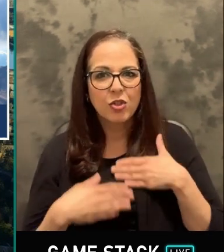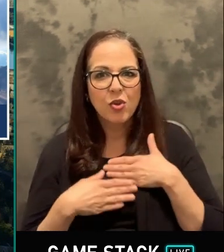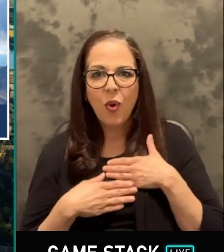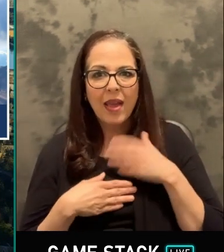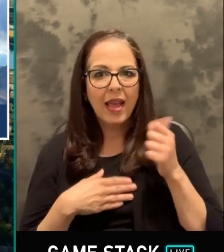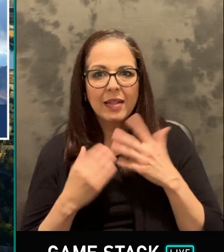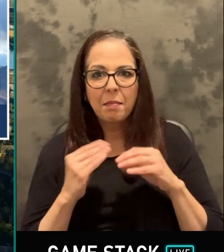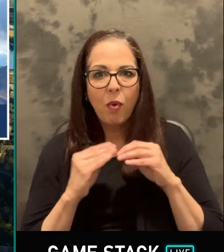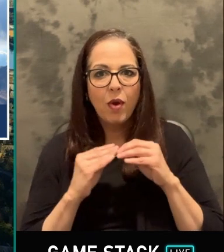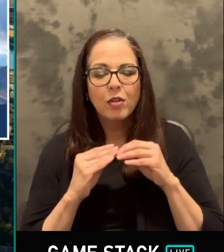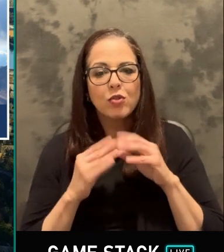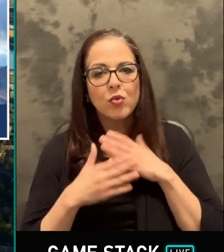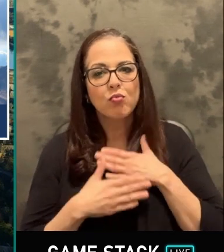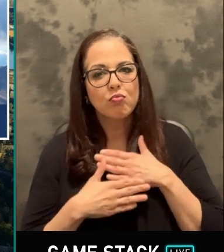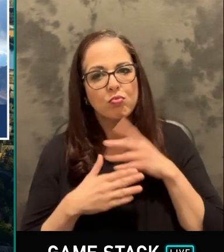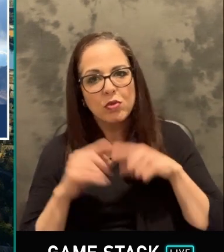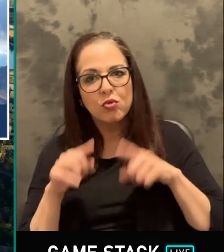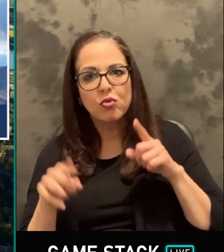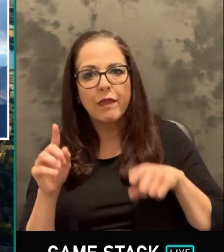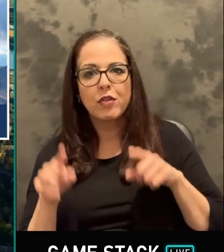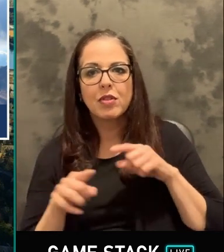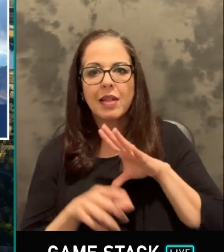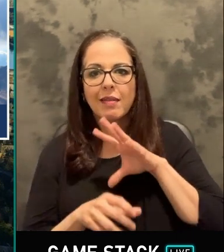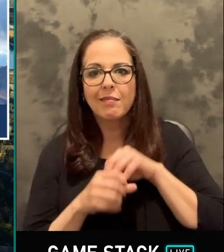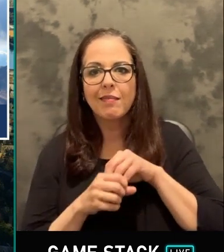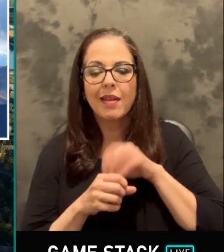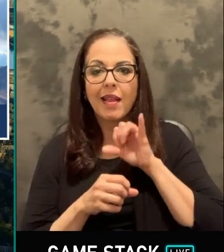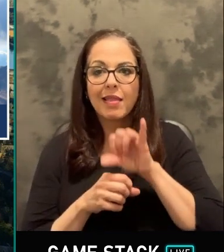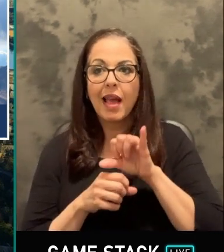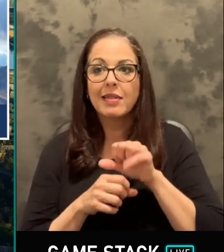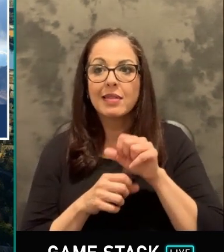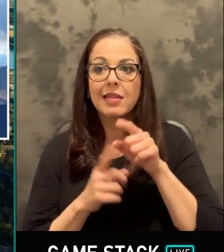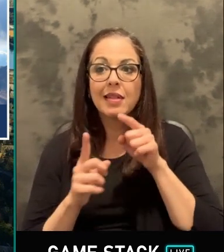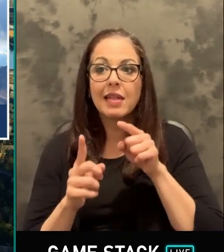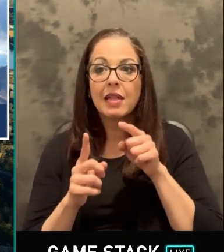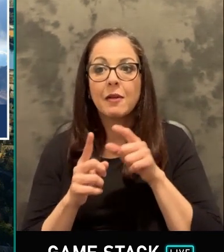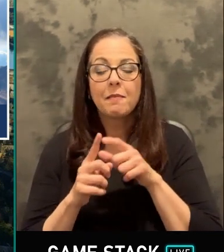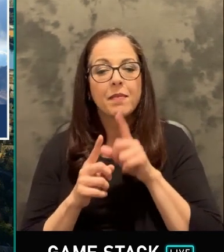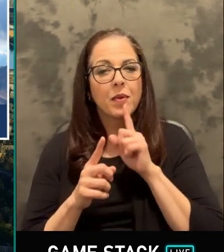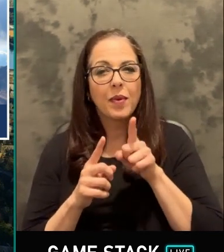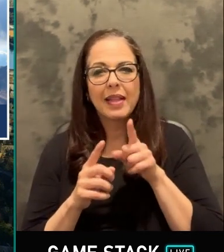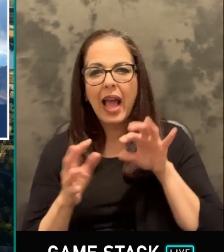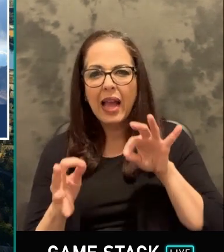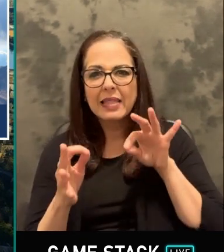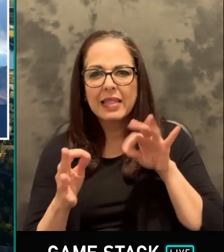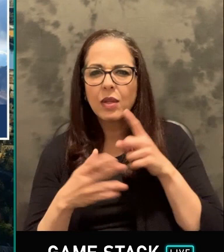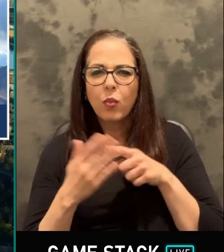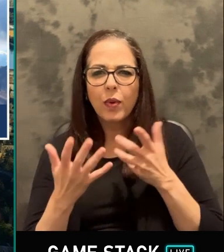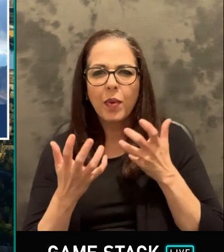So, ideally, what do we want here? What do we want? Sorry,